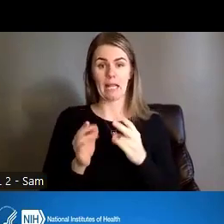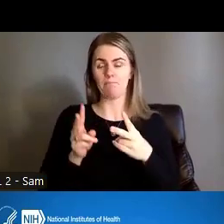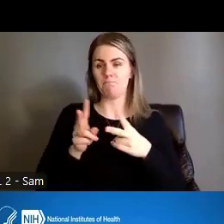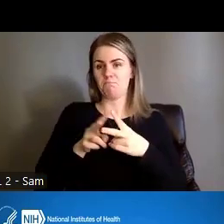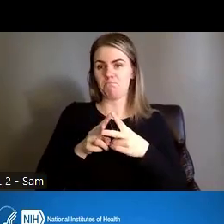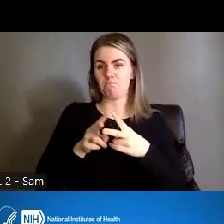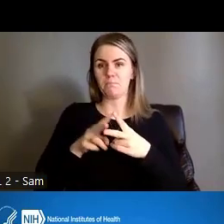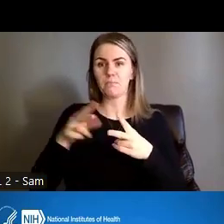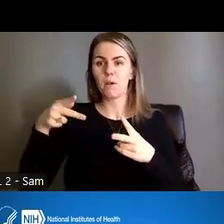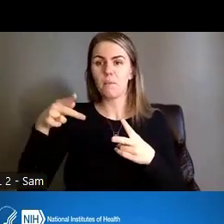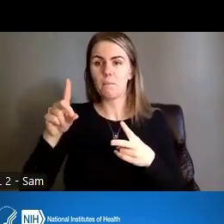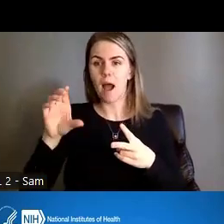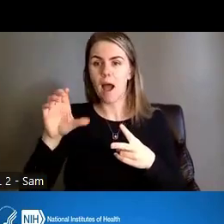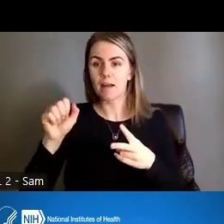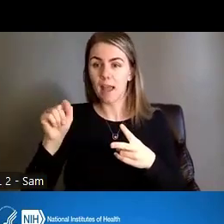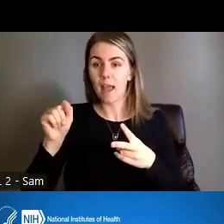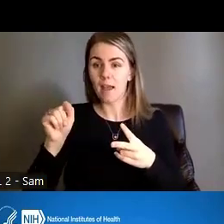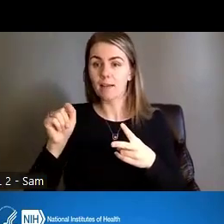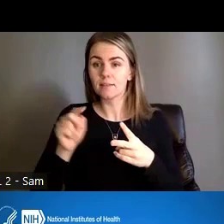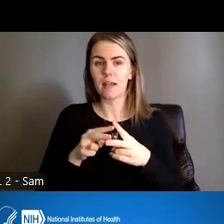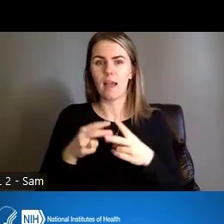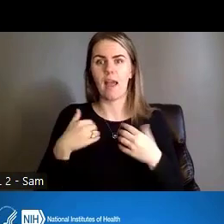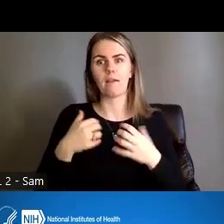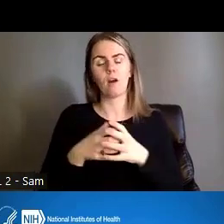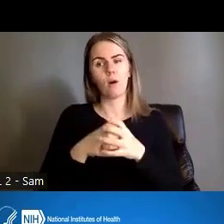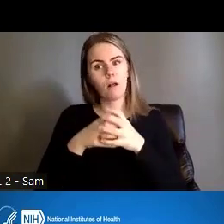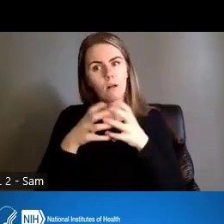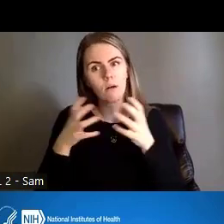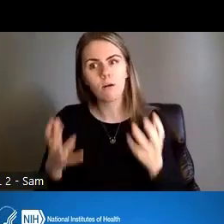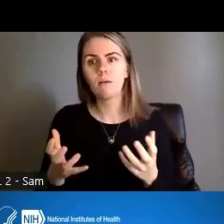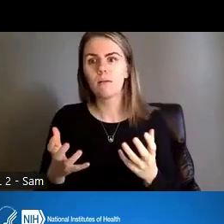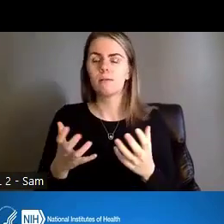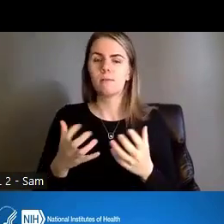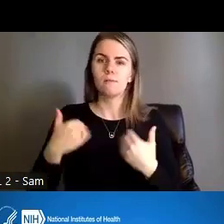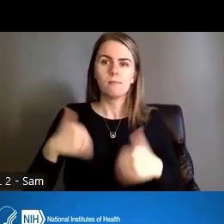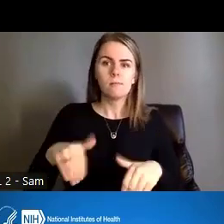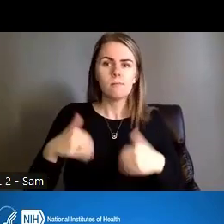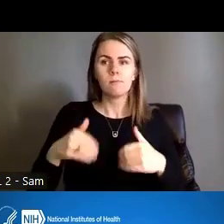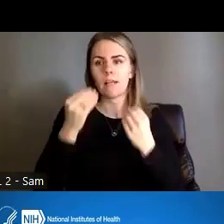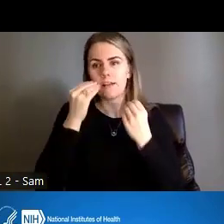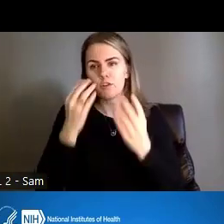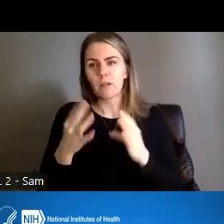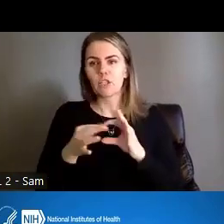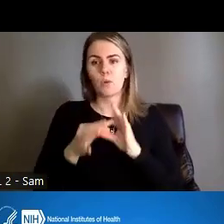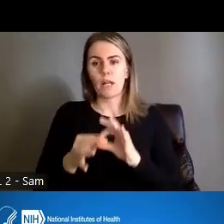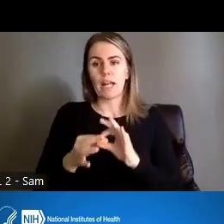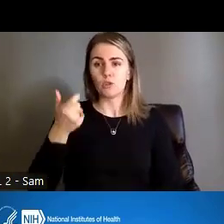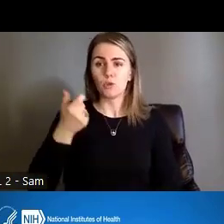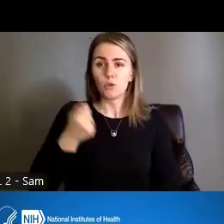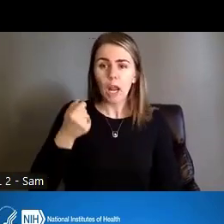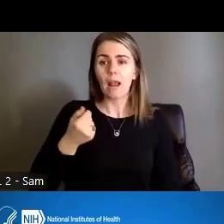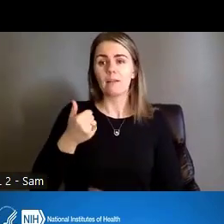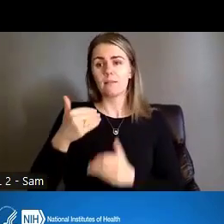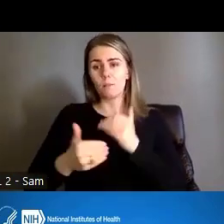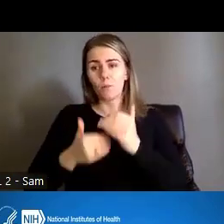which have a wealth of information about grants and the process and how NIH works.